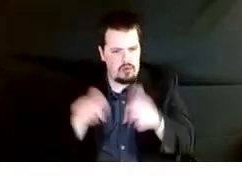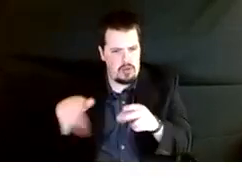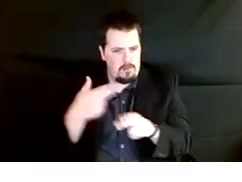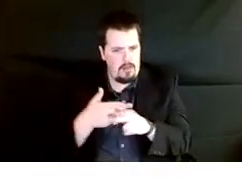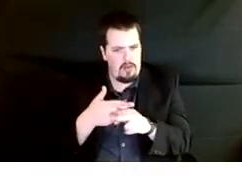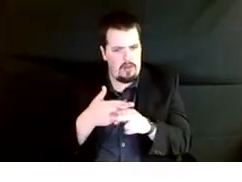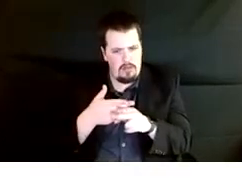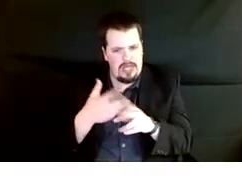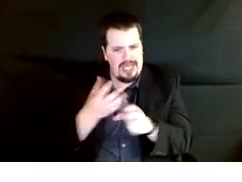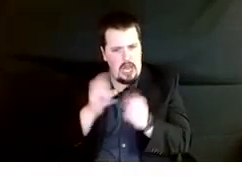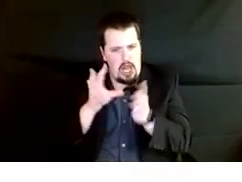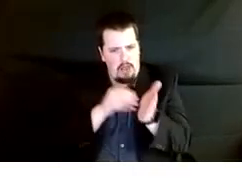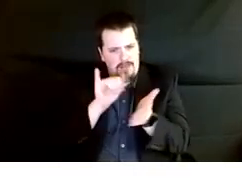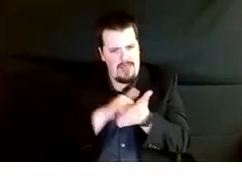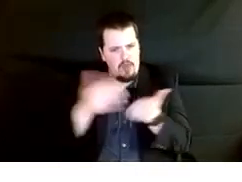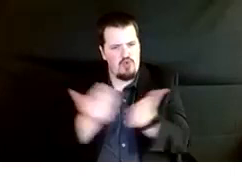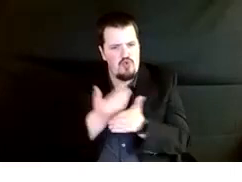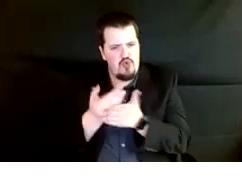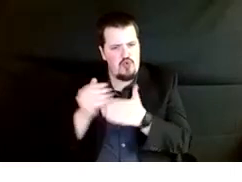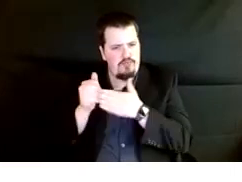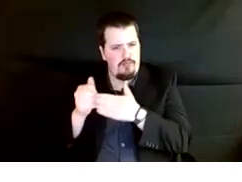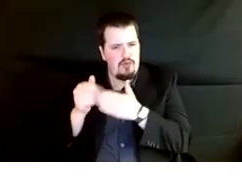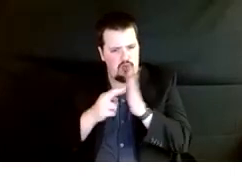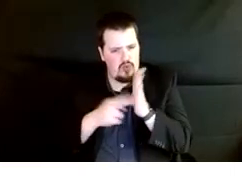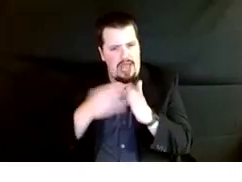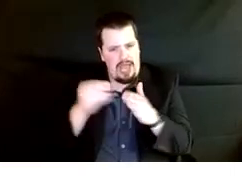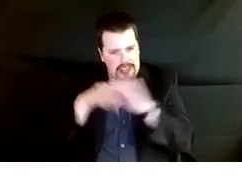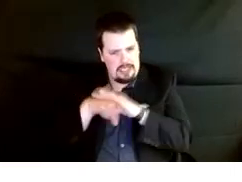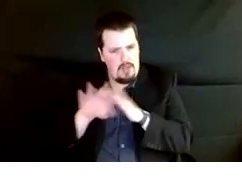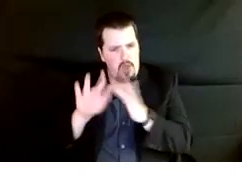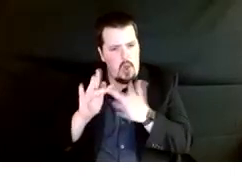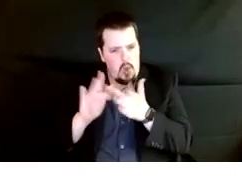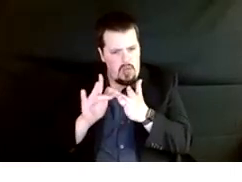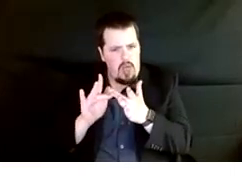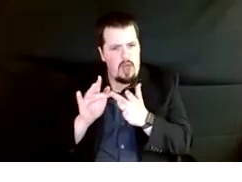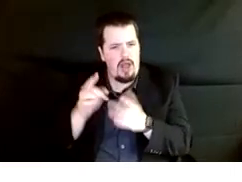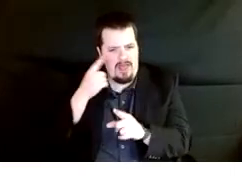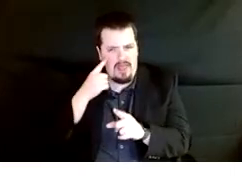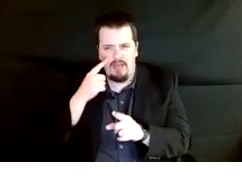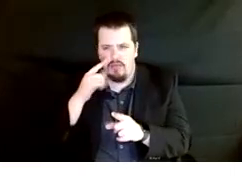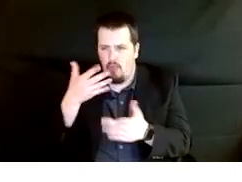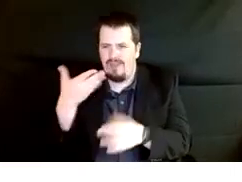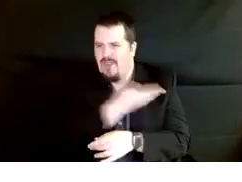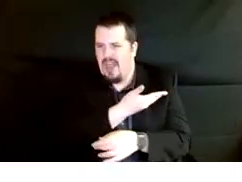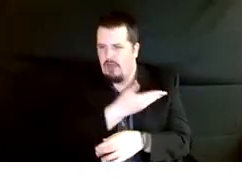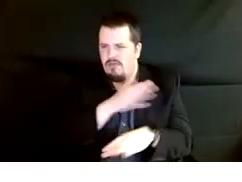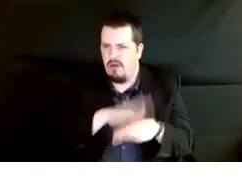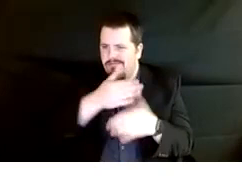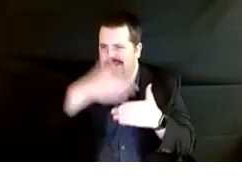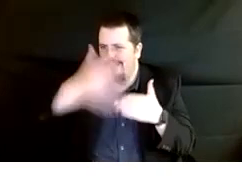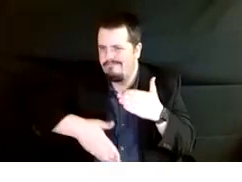a copy of the new guidance and its accessibility online and I think that you all have that in the